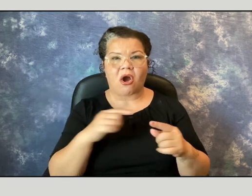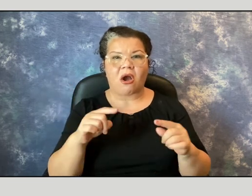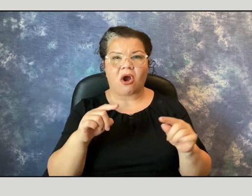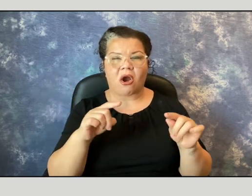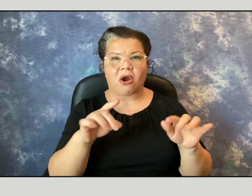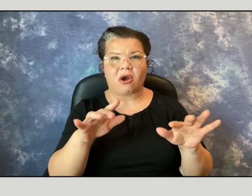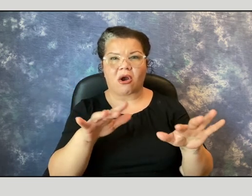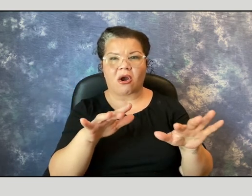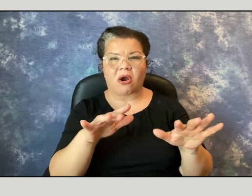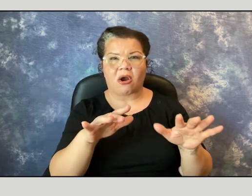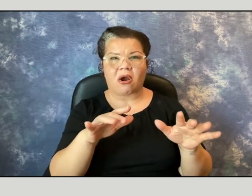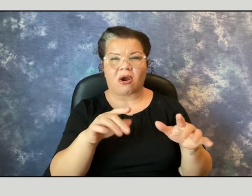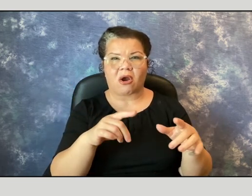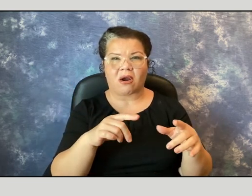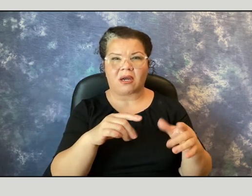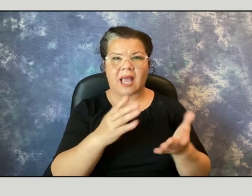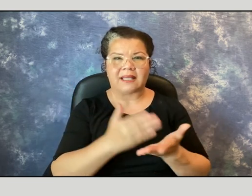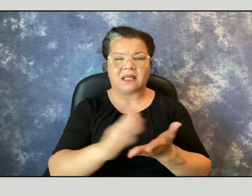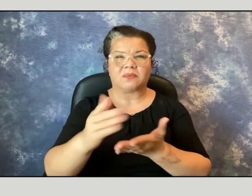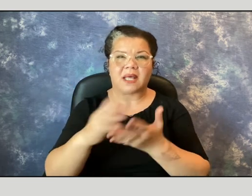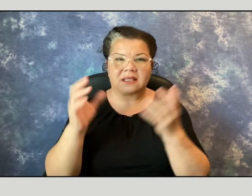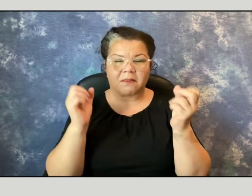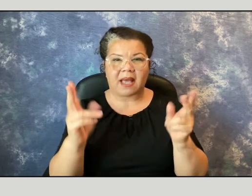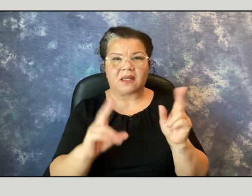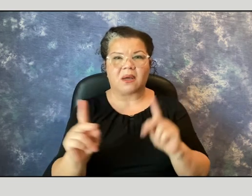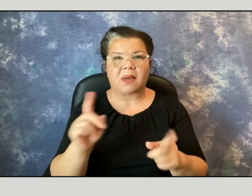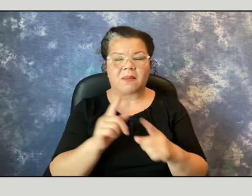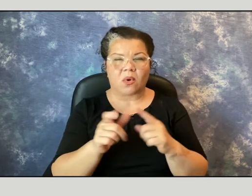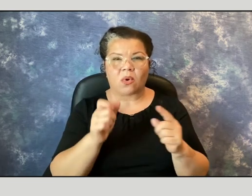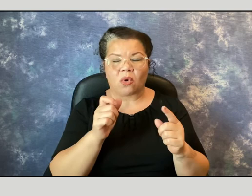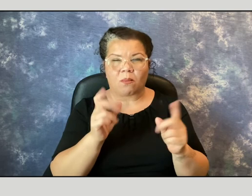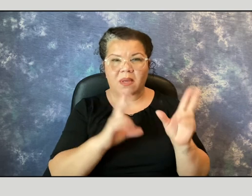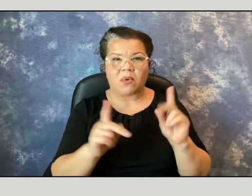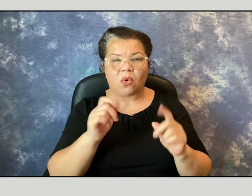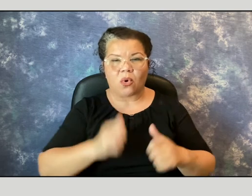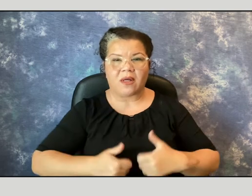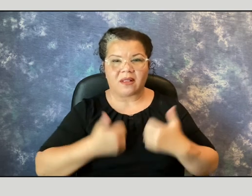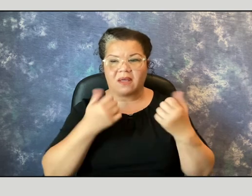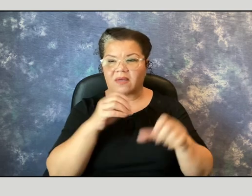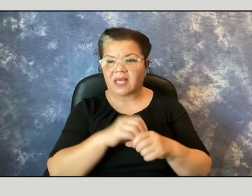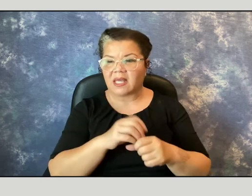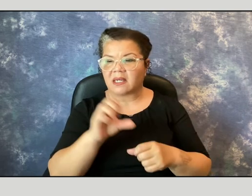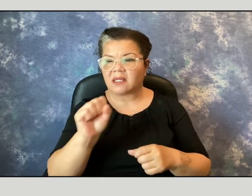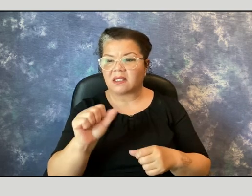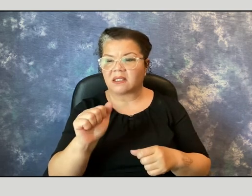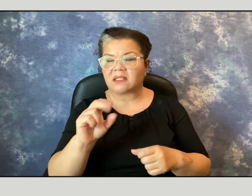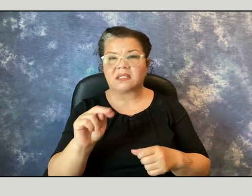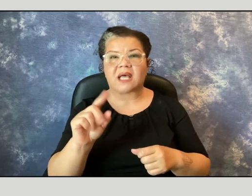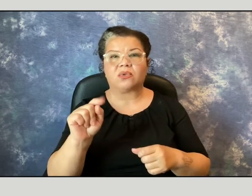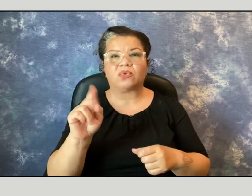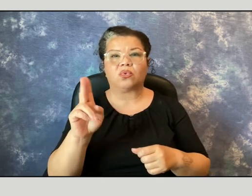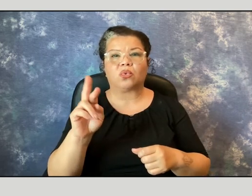for people living in Santurce, people living in neighborhoods of San Juan,